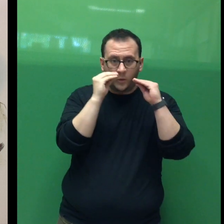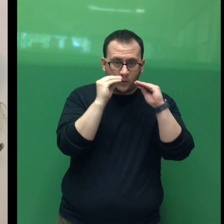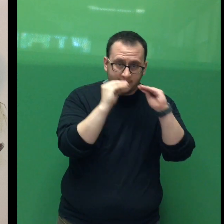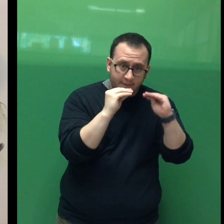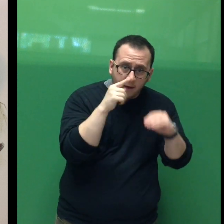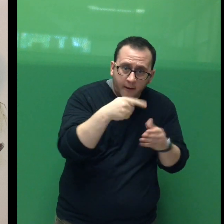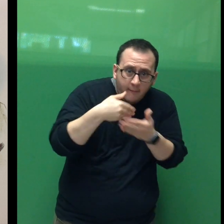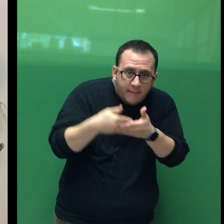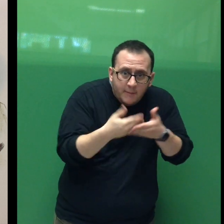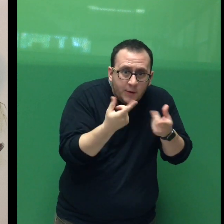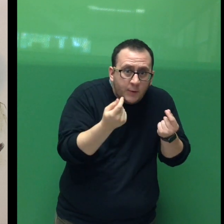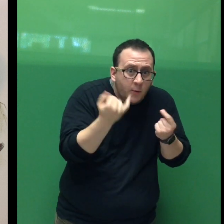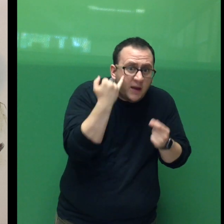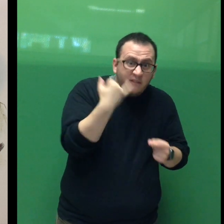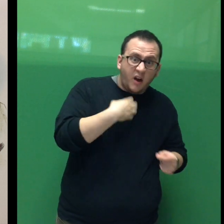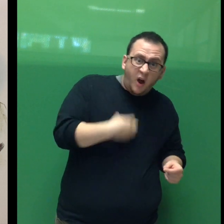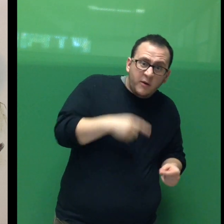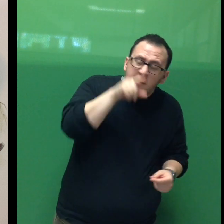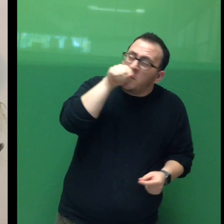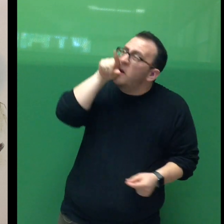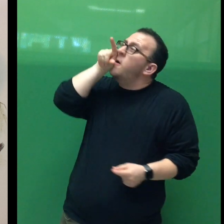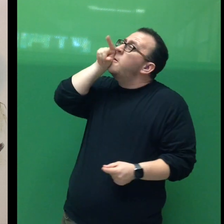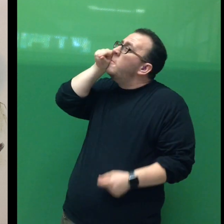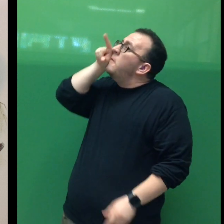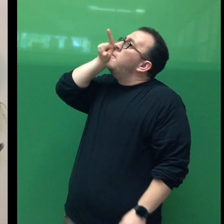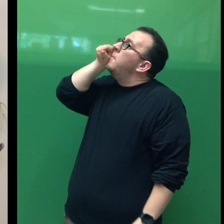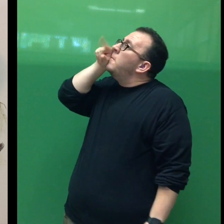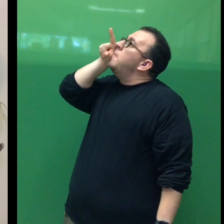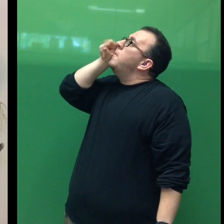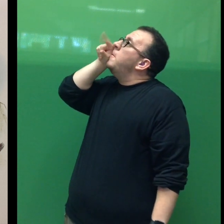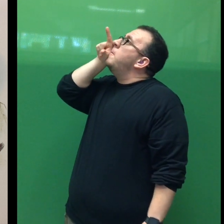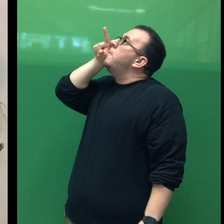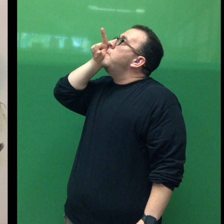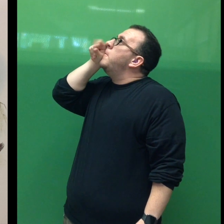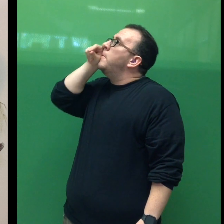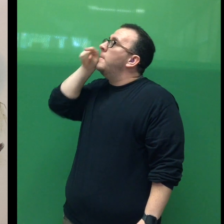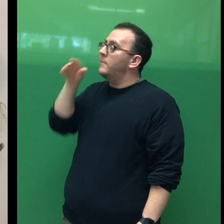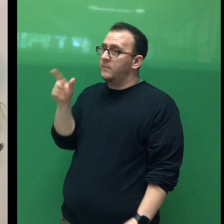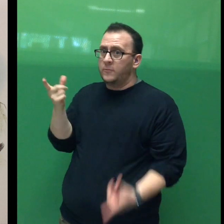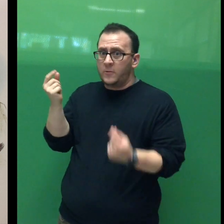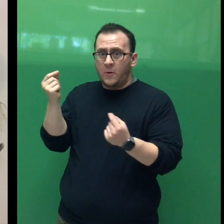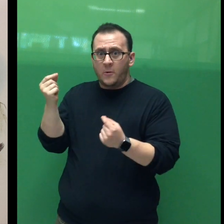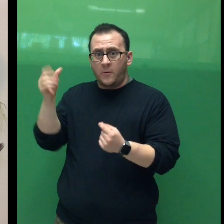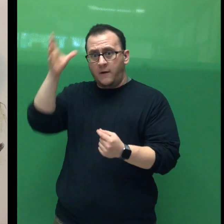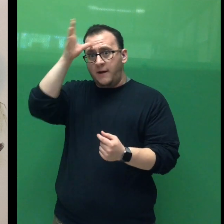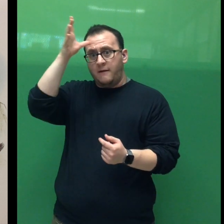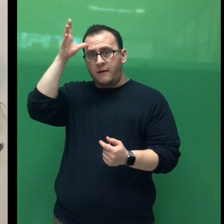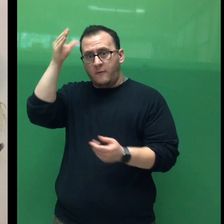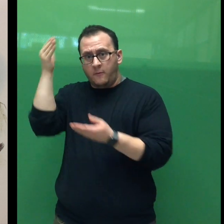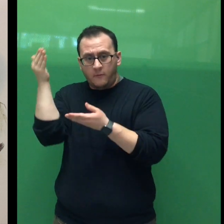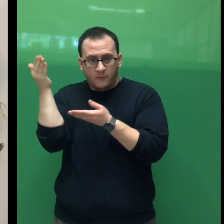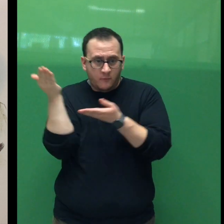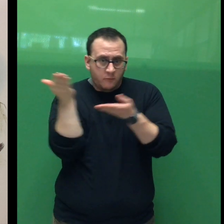The screen splits. On the left: the previously described picture. On the right: Linden signs using American Sign Language.